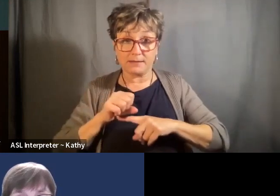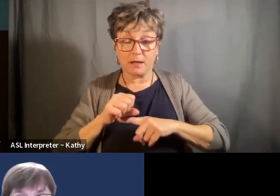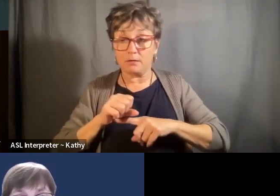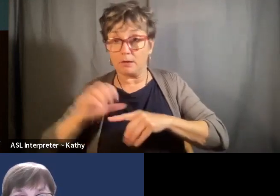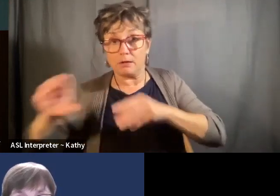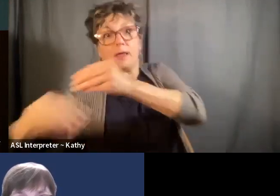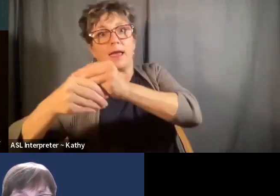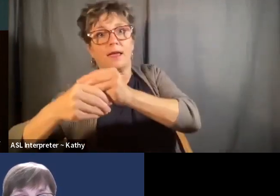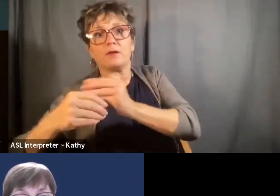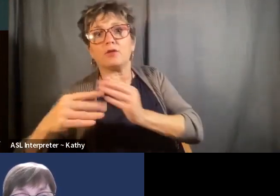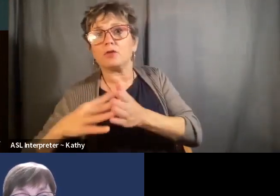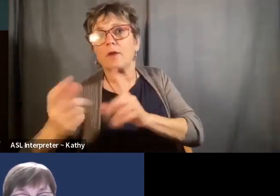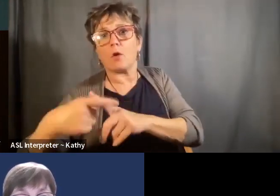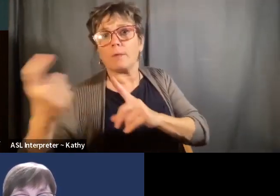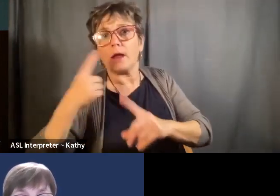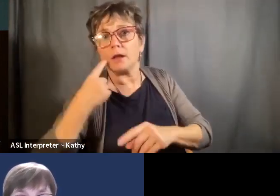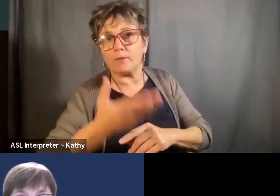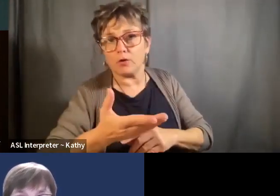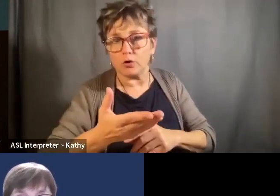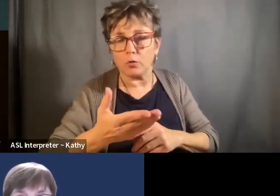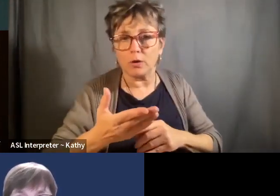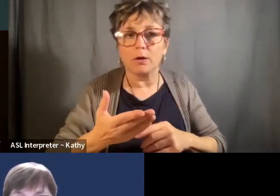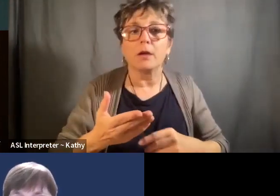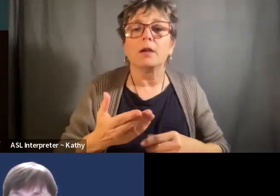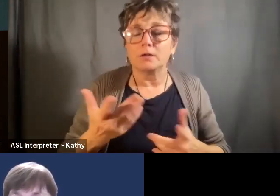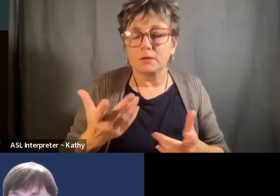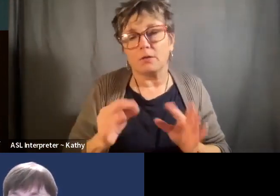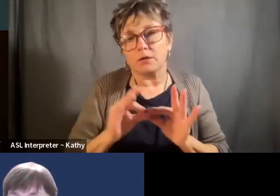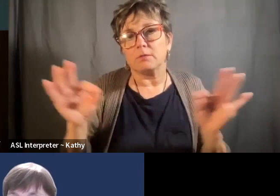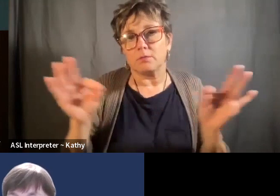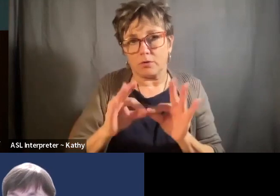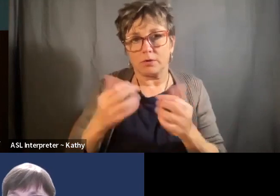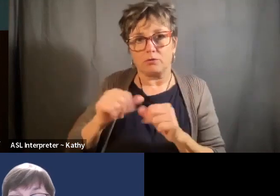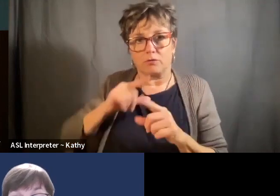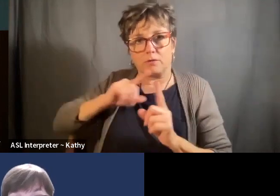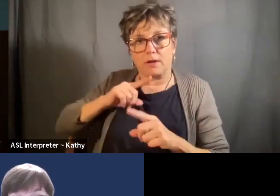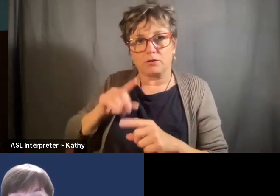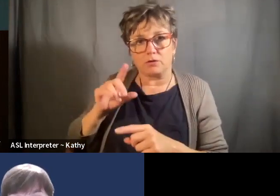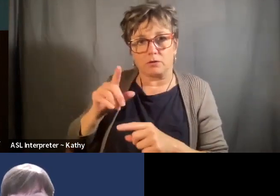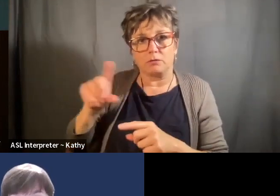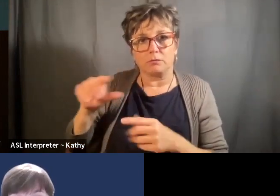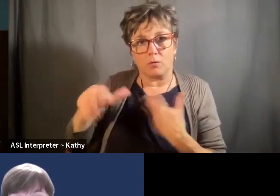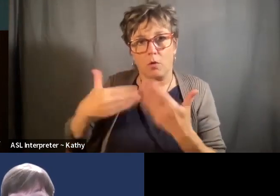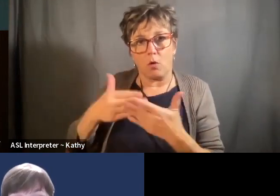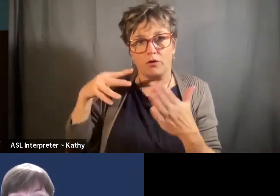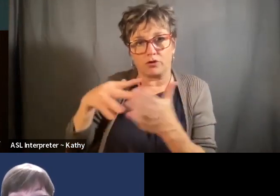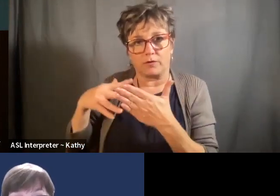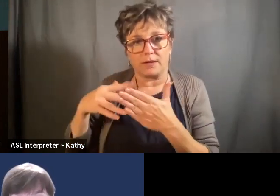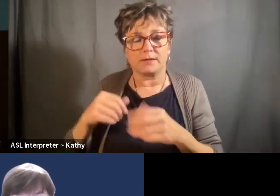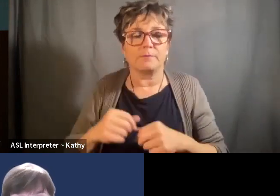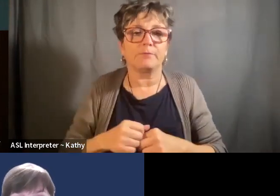you go ahead and update that original health and development survey. We make updates monthly